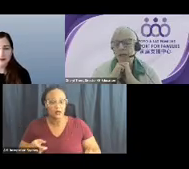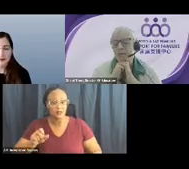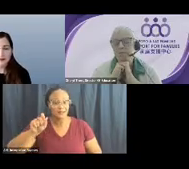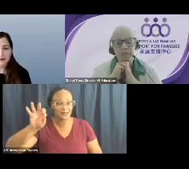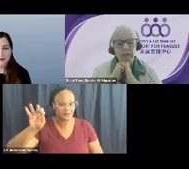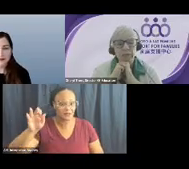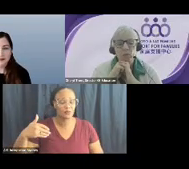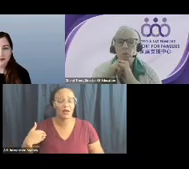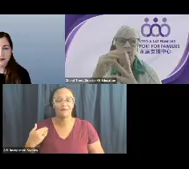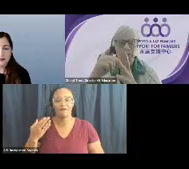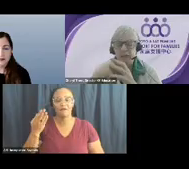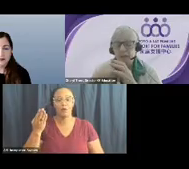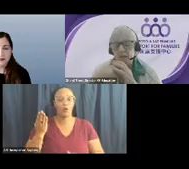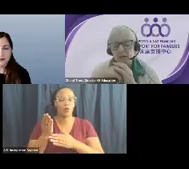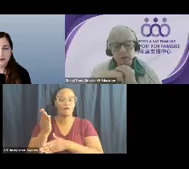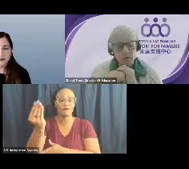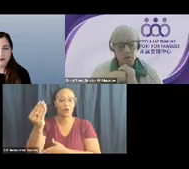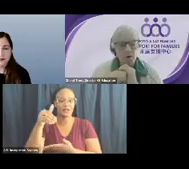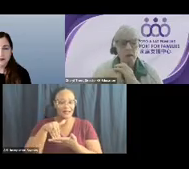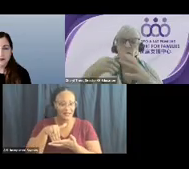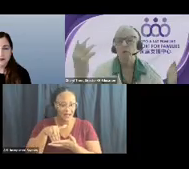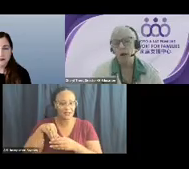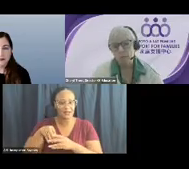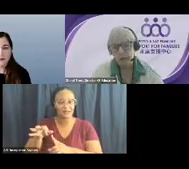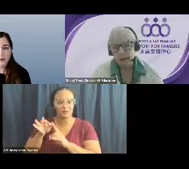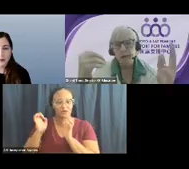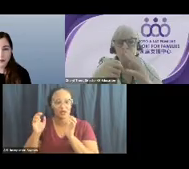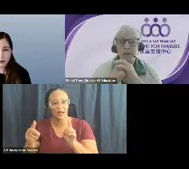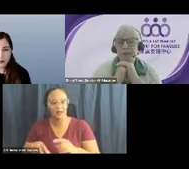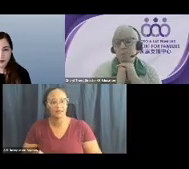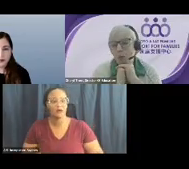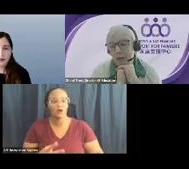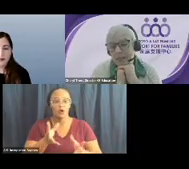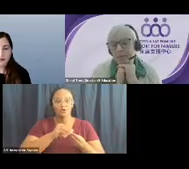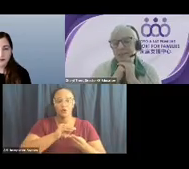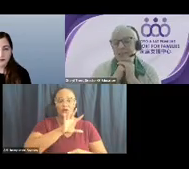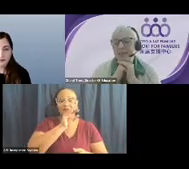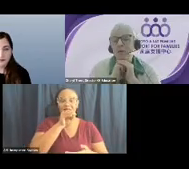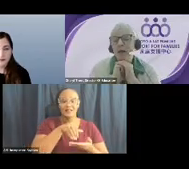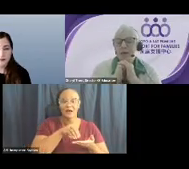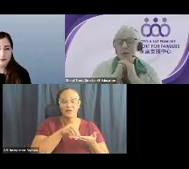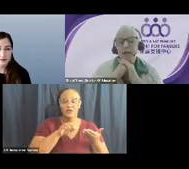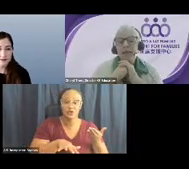in special ed, 50 almost 50,000 students overall, over a 100 languages spoken in San Francisco.